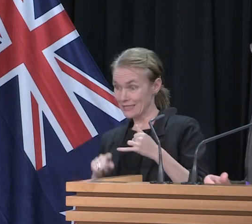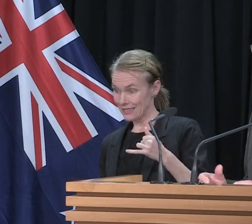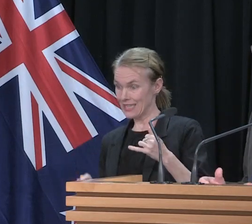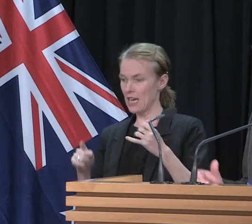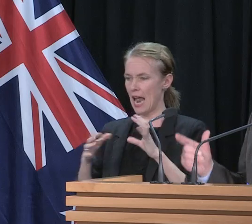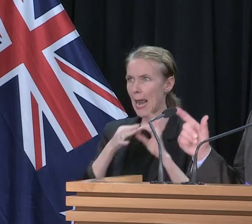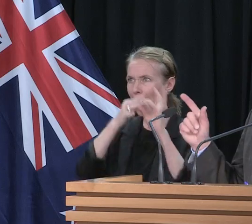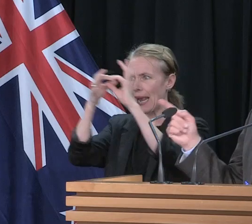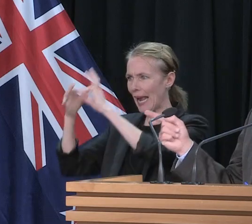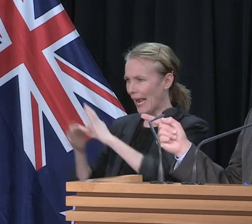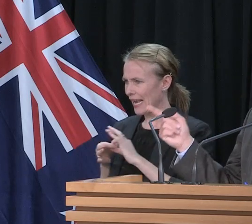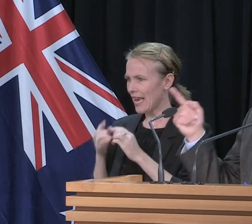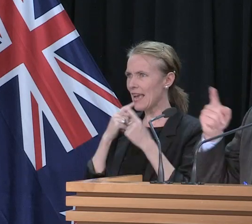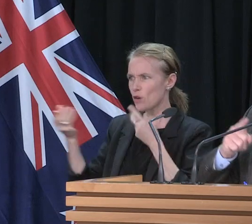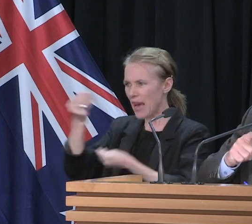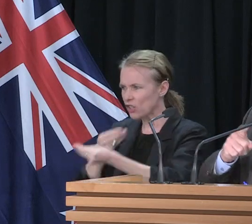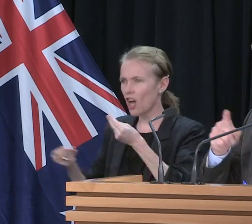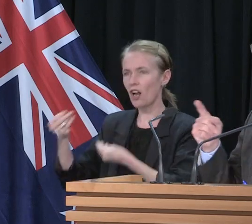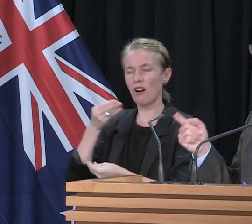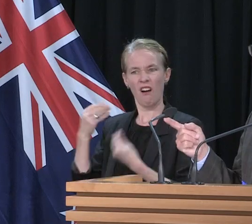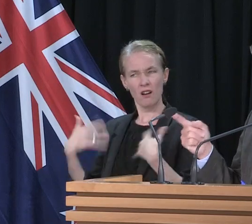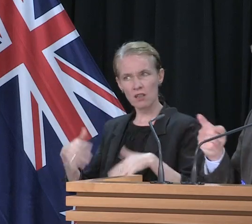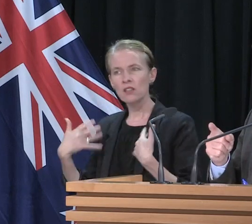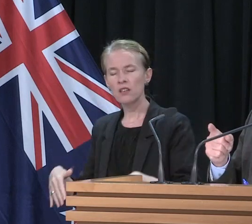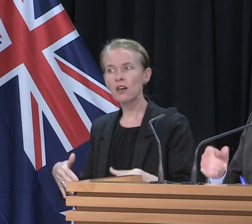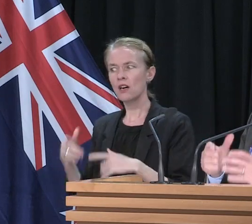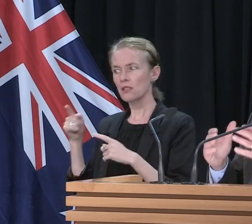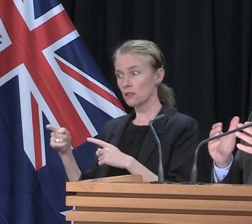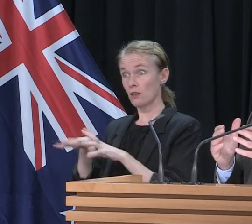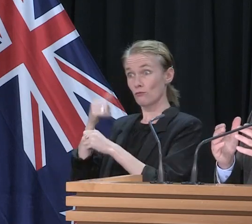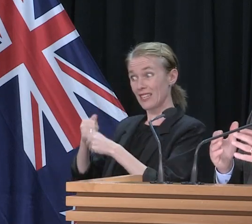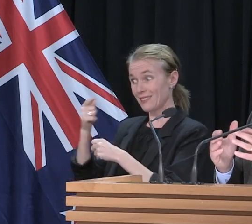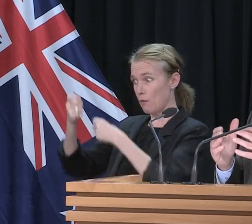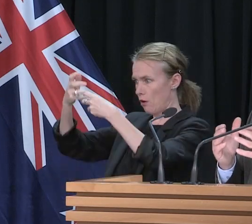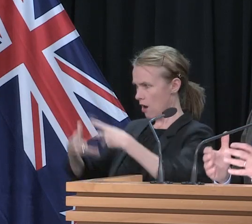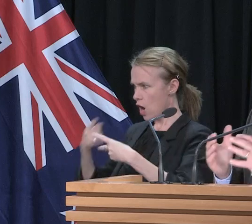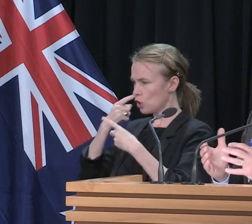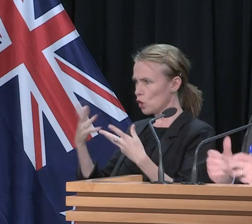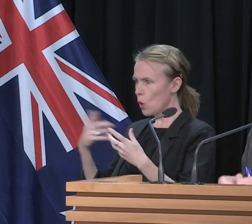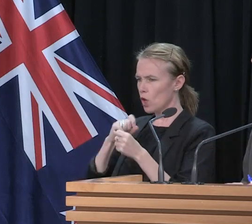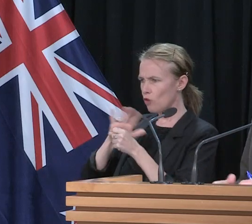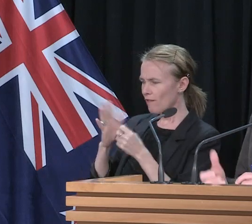links all the Public Health Units with Auckland Regional Public Health service coming on board before the end of the